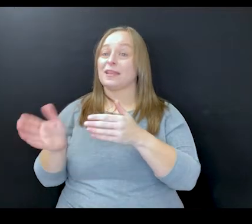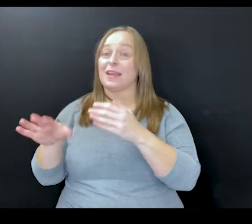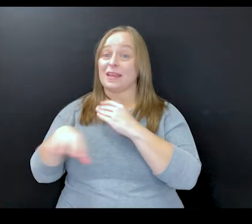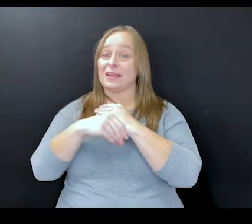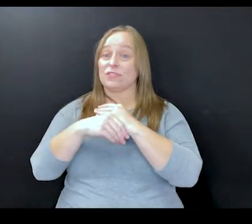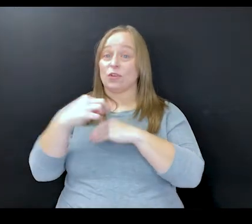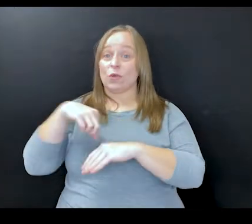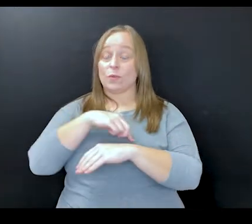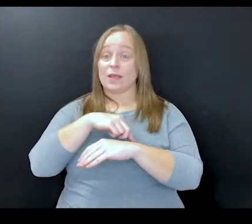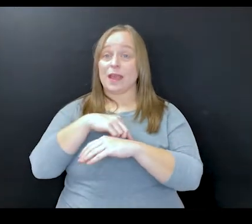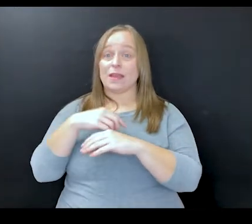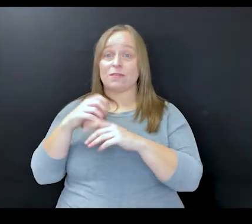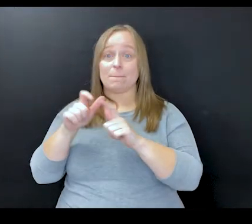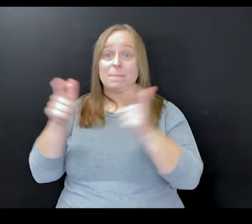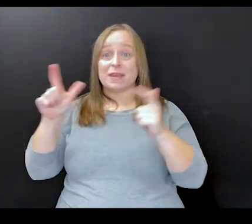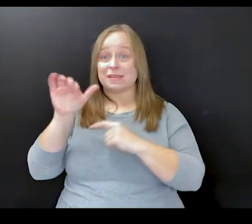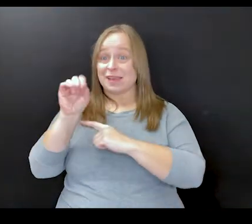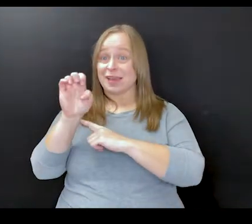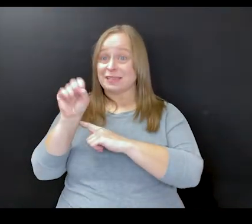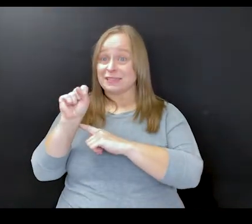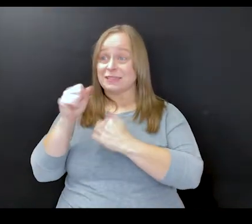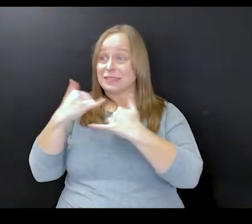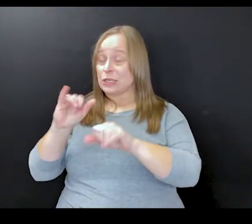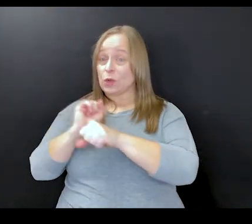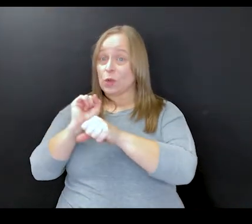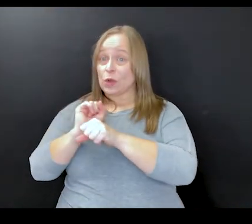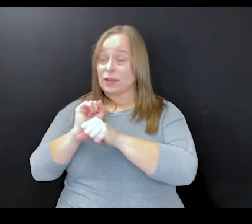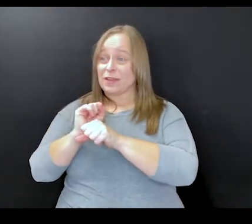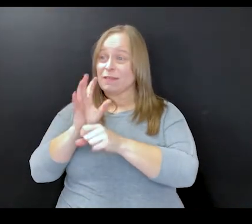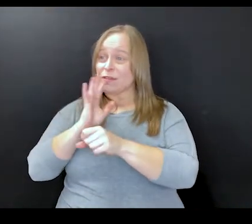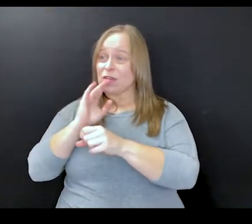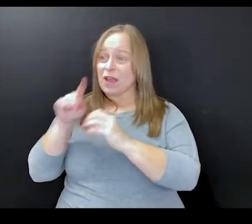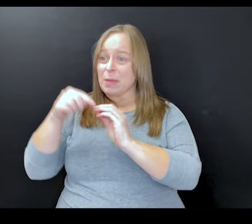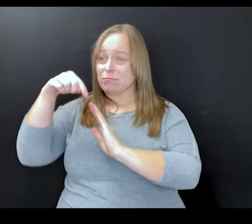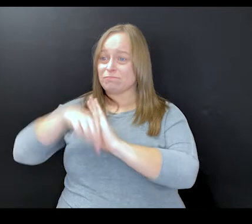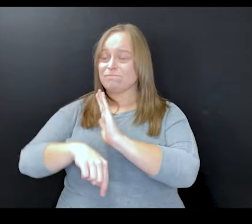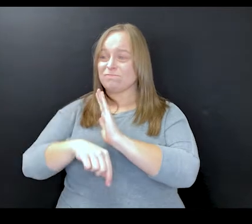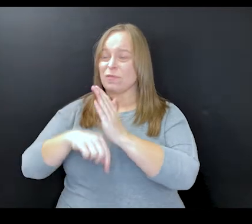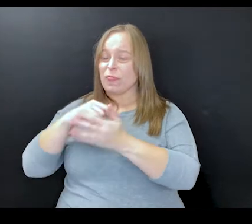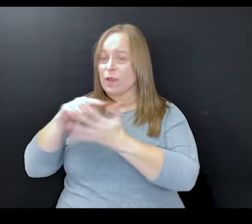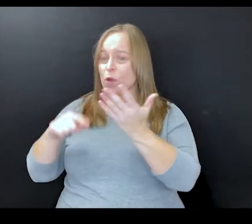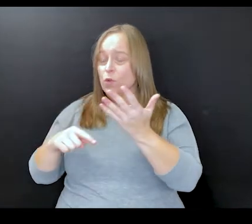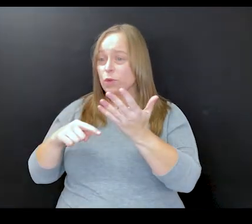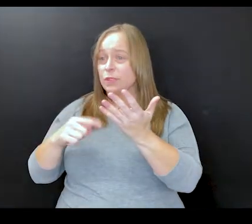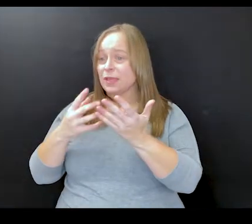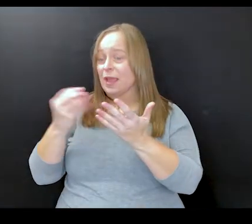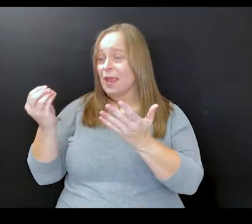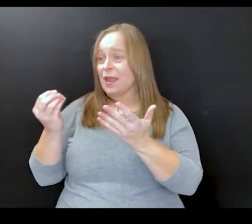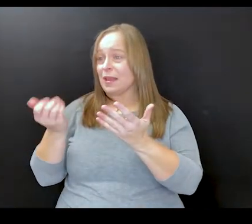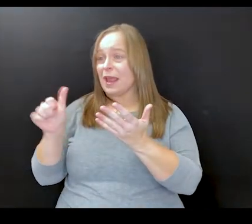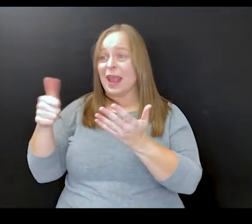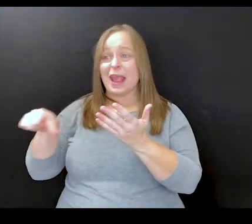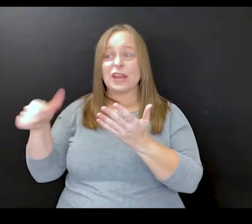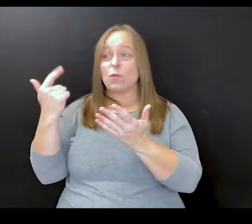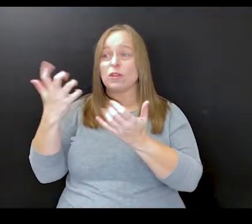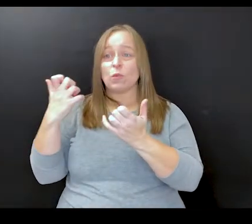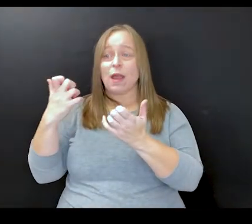we have some major cases that we're still working on. Let's talk a little bit about those and any ones you want to